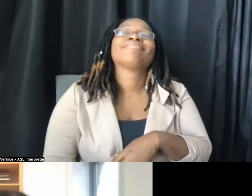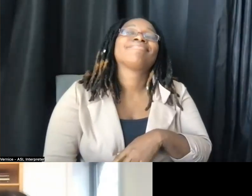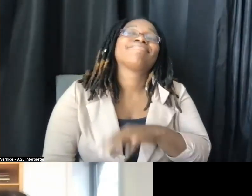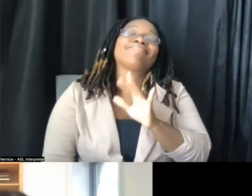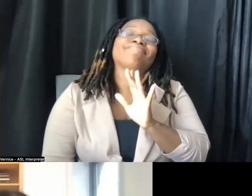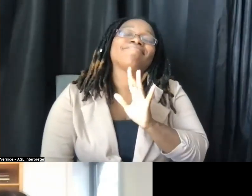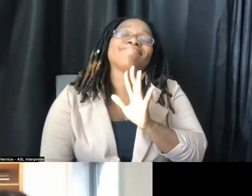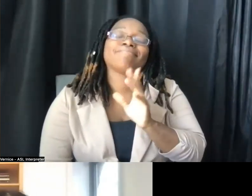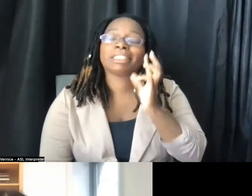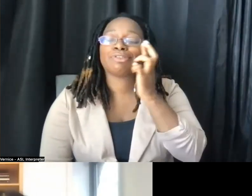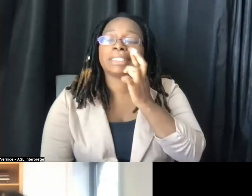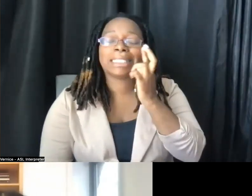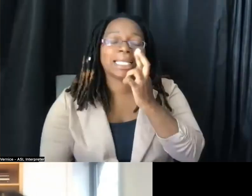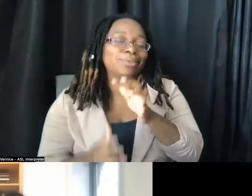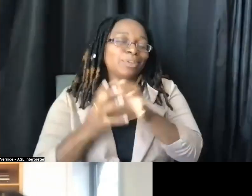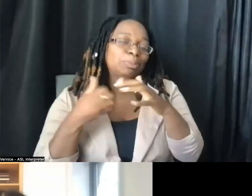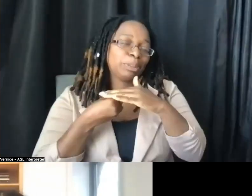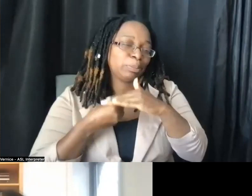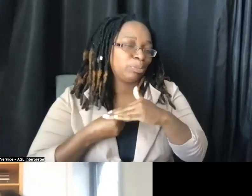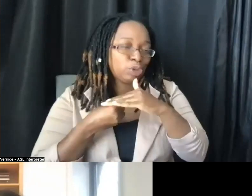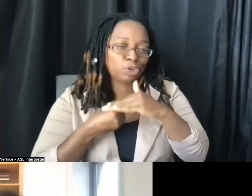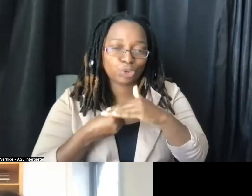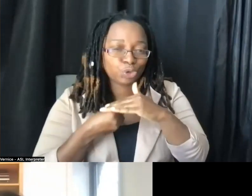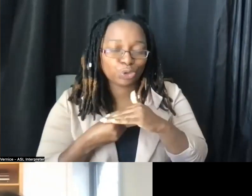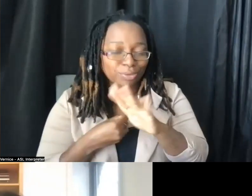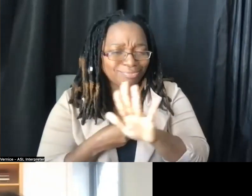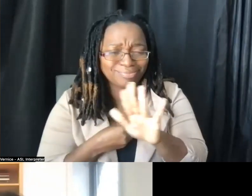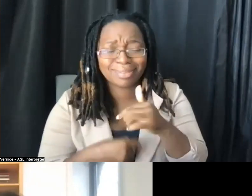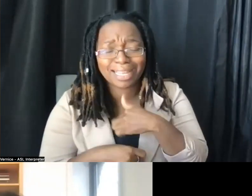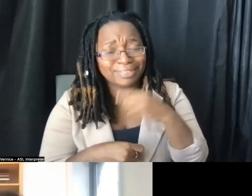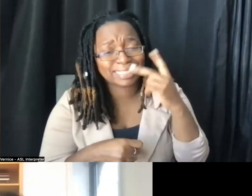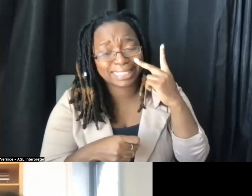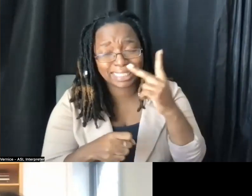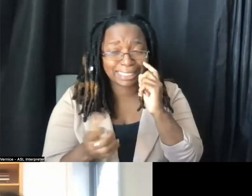doing, and more specifically how does that influence your approach? How do you nourish the